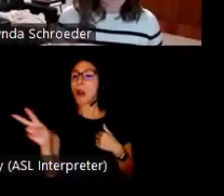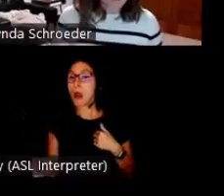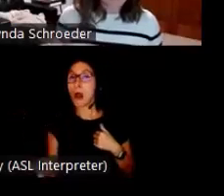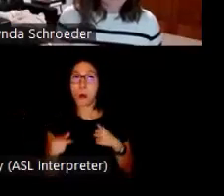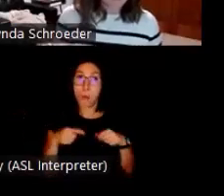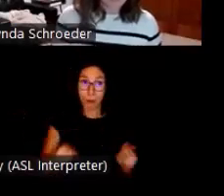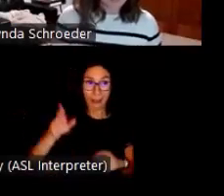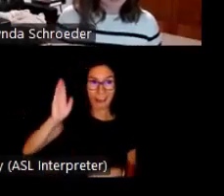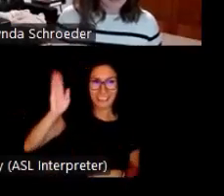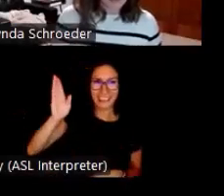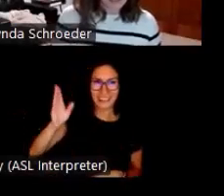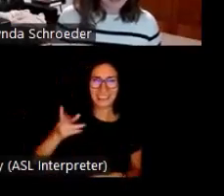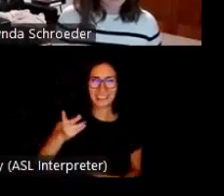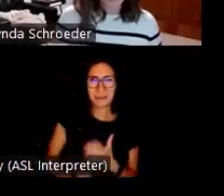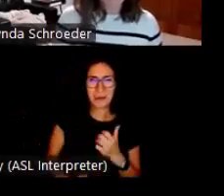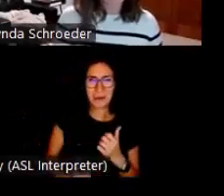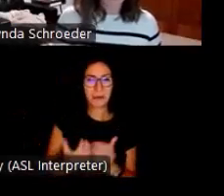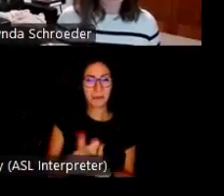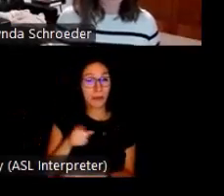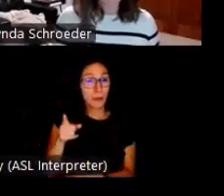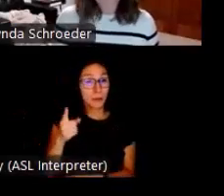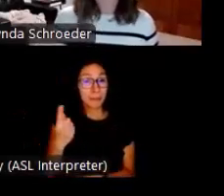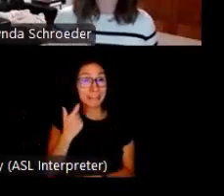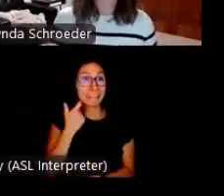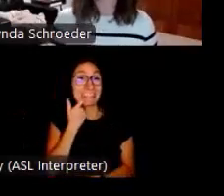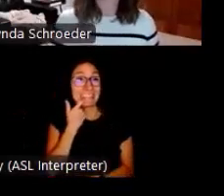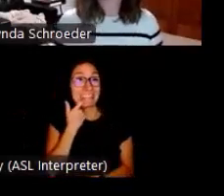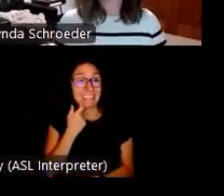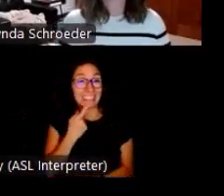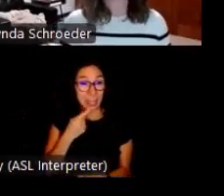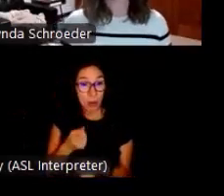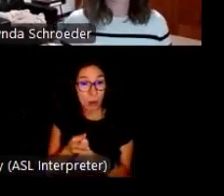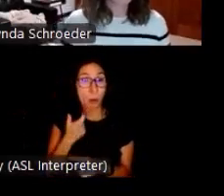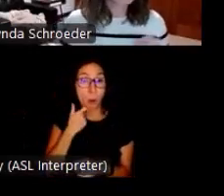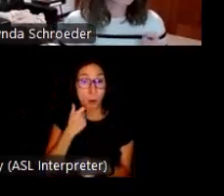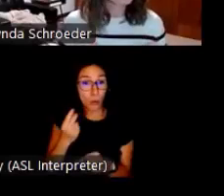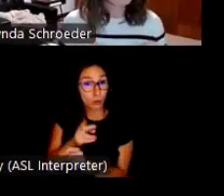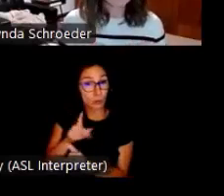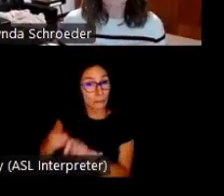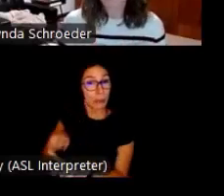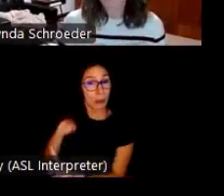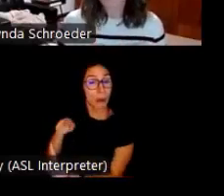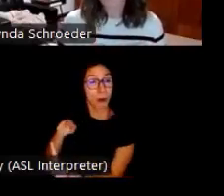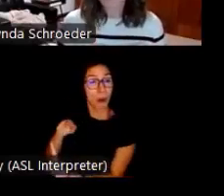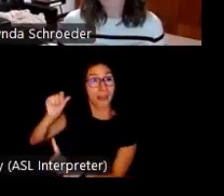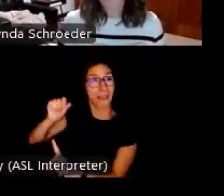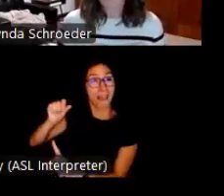"Recently, I've been using AI to help me find articles." Great. So one of the things I want to stress right now